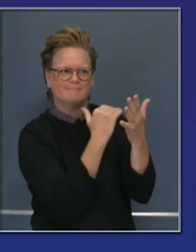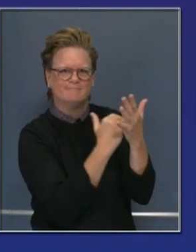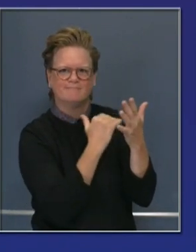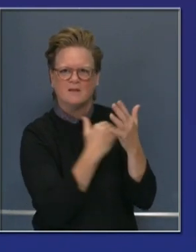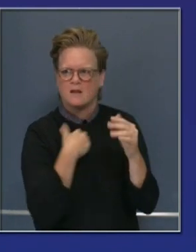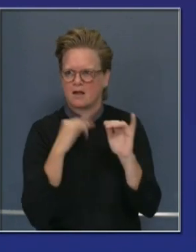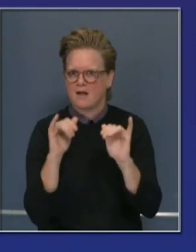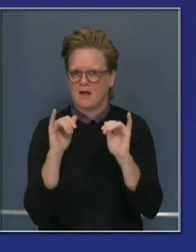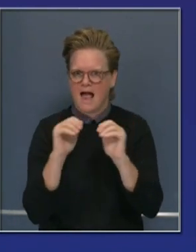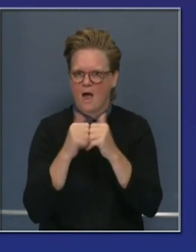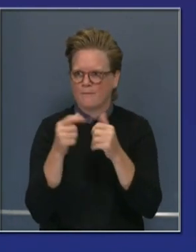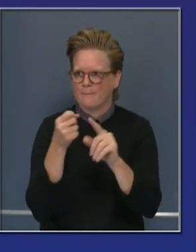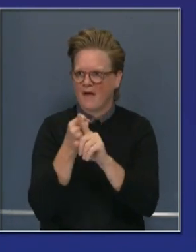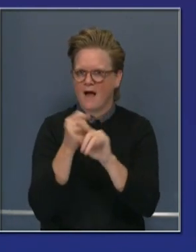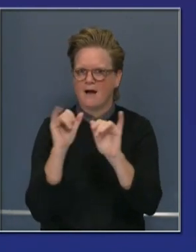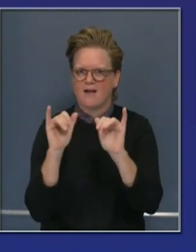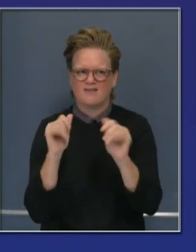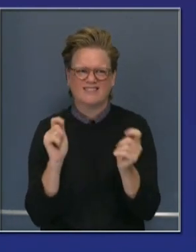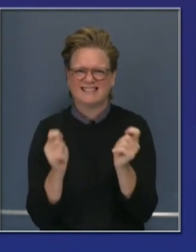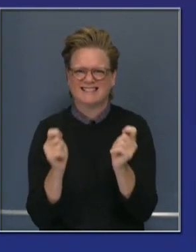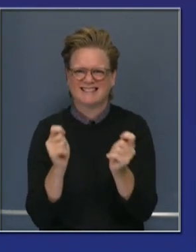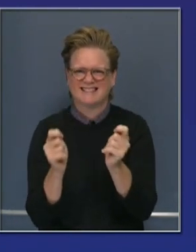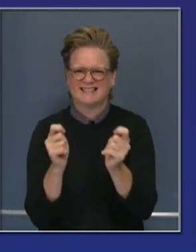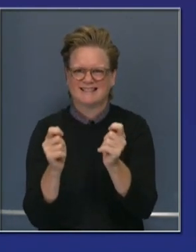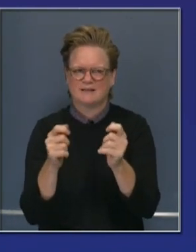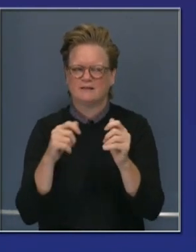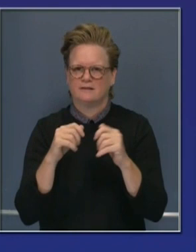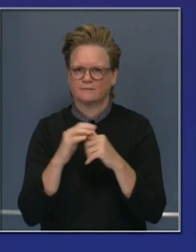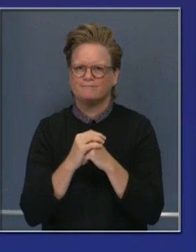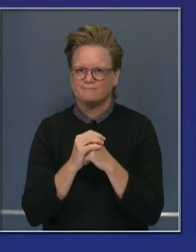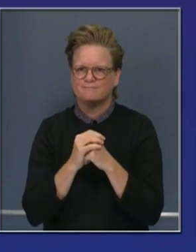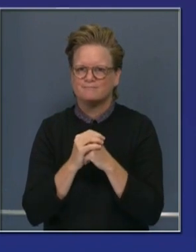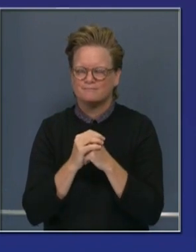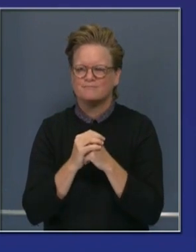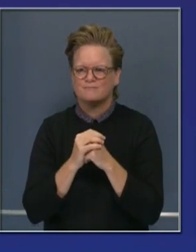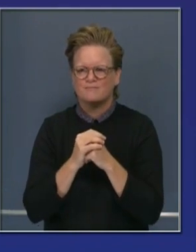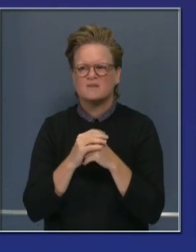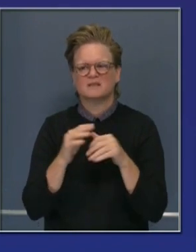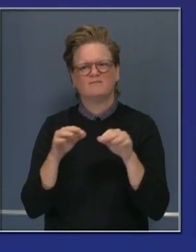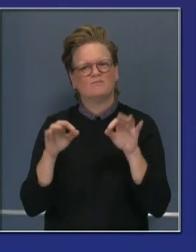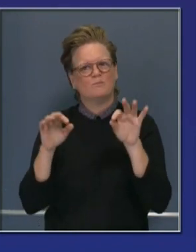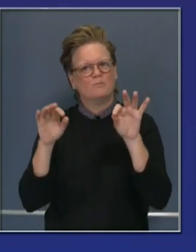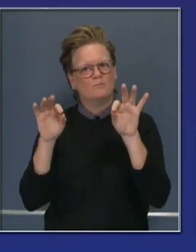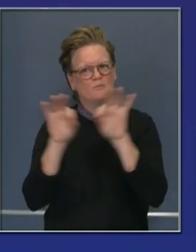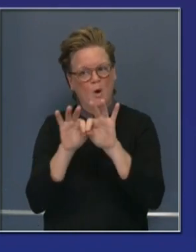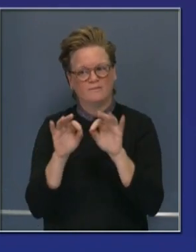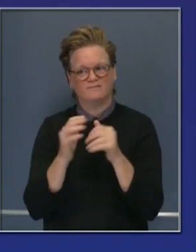AVOIDING OUT OF YOUR COHORT HOUSEHOLD. WE HAVE LEARNED WITH GREATER SENSE OF UNDERSTANDING AND CAPACITY THAT WE ARE TRYING